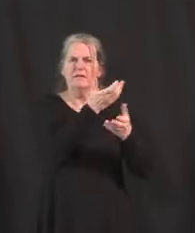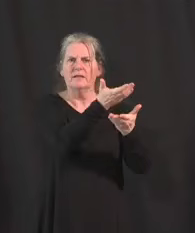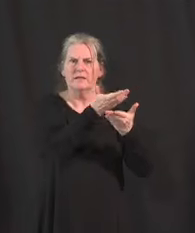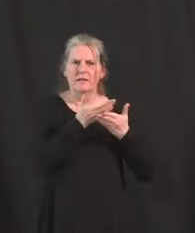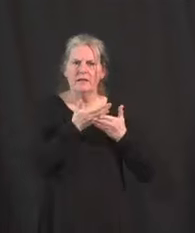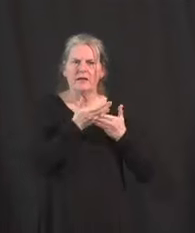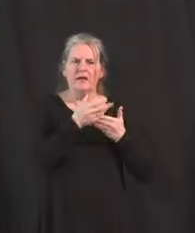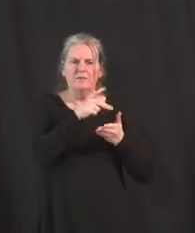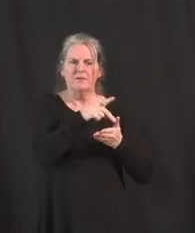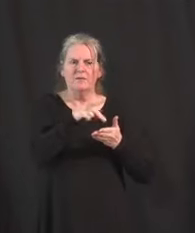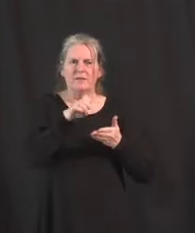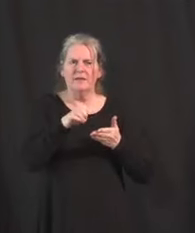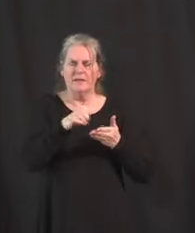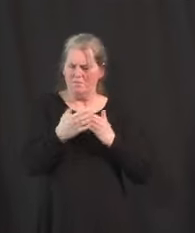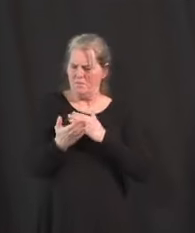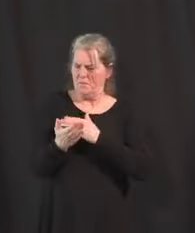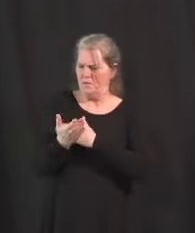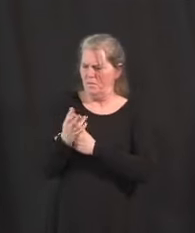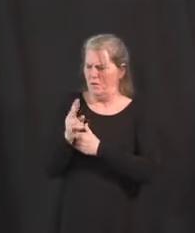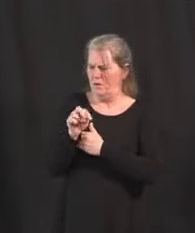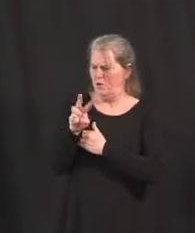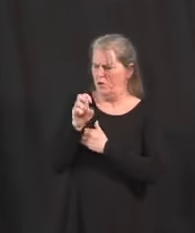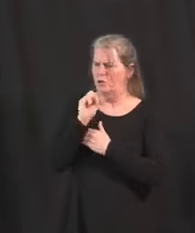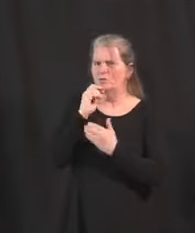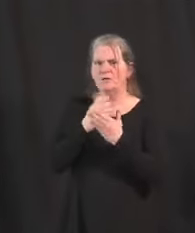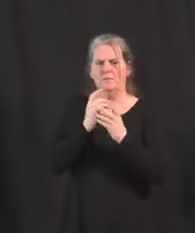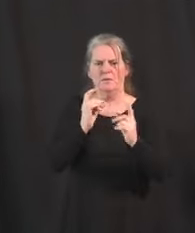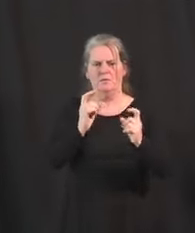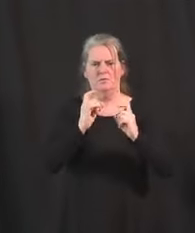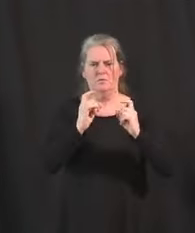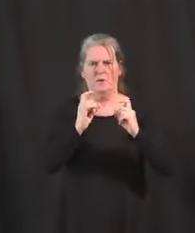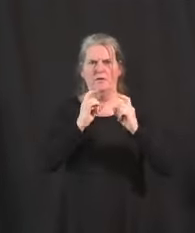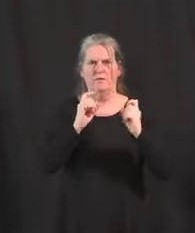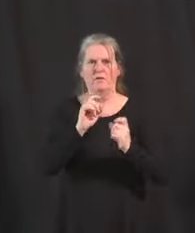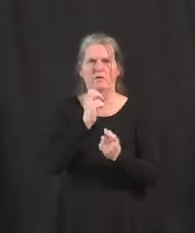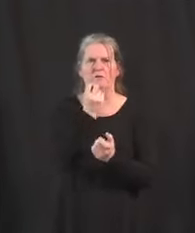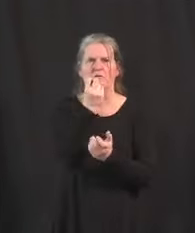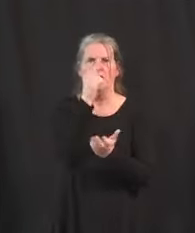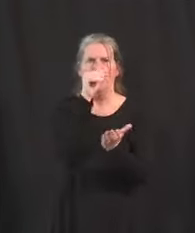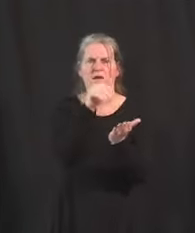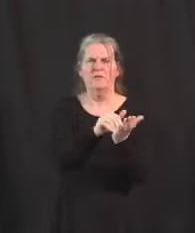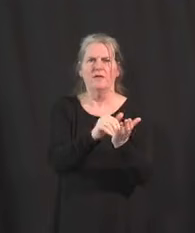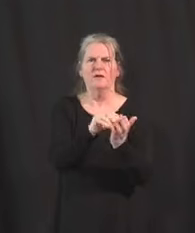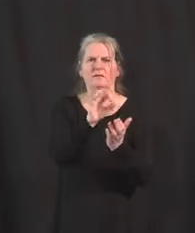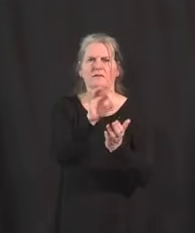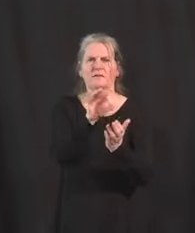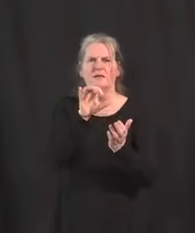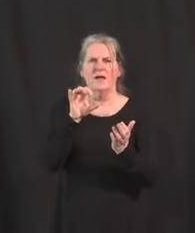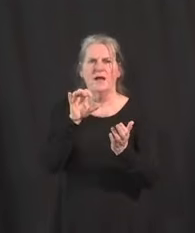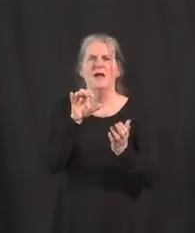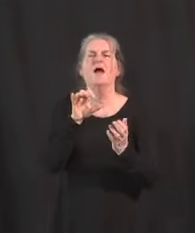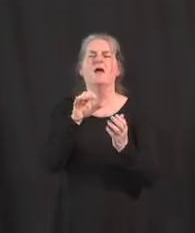ABOUT THE DONATION OF 12,000 N95 MASKS FROM SUNCOR, FOR EXAMPLE,